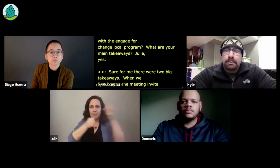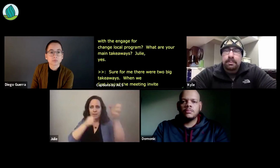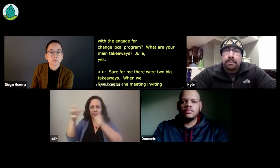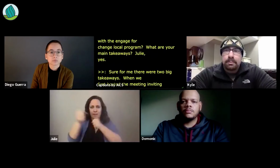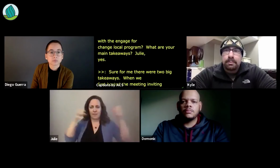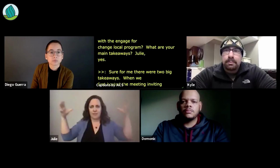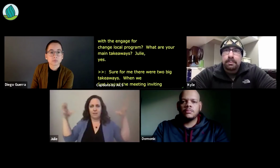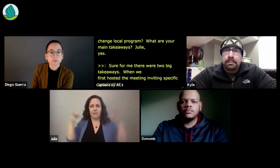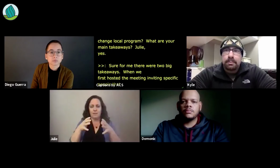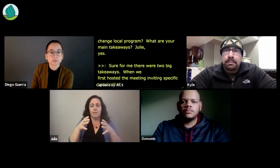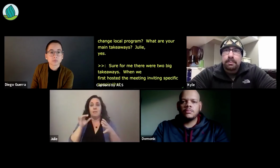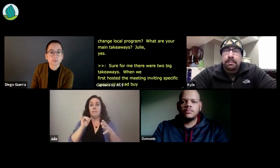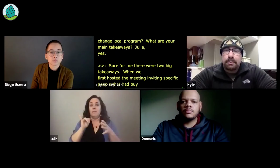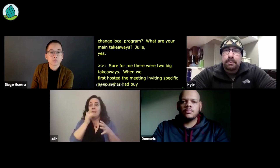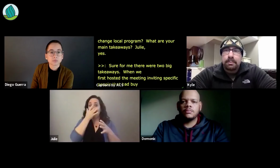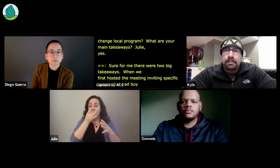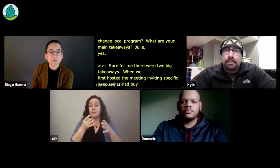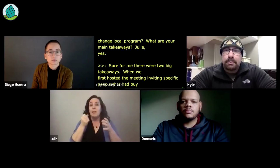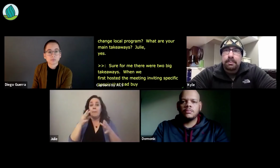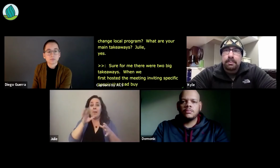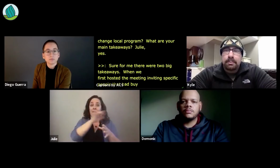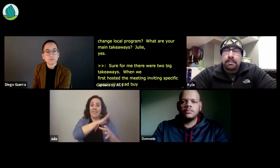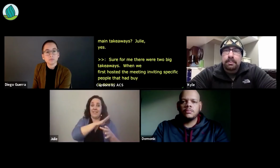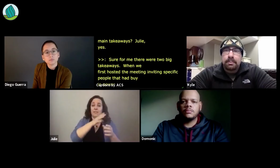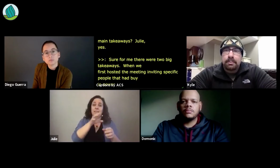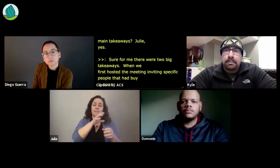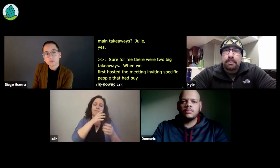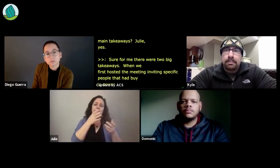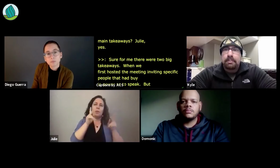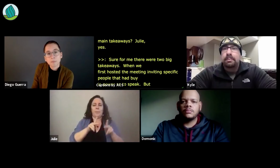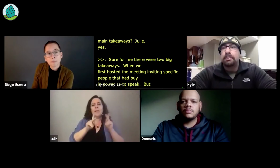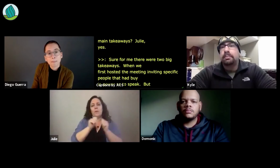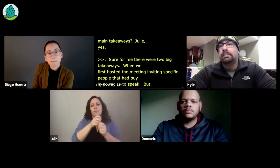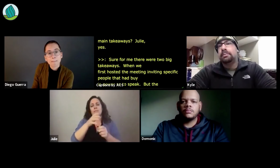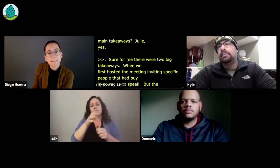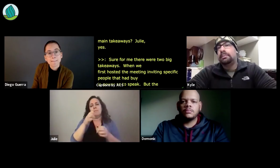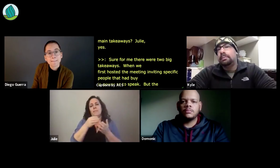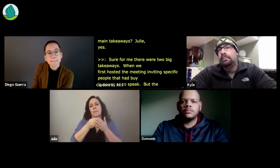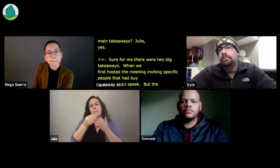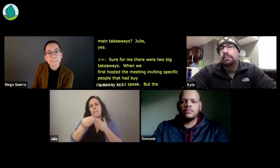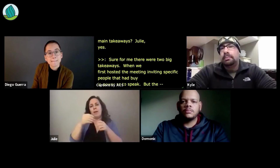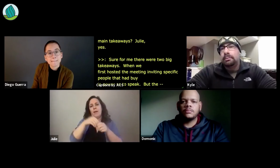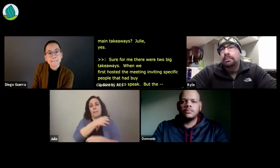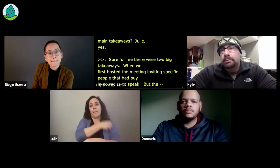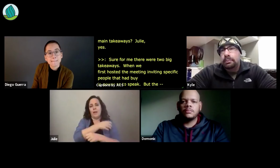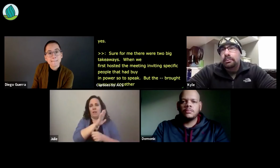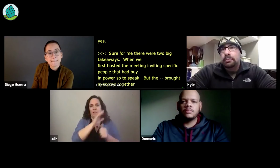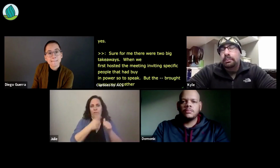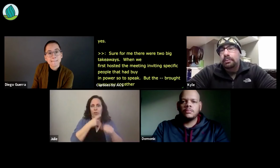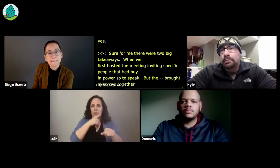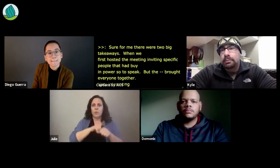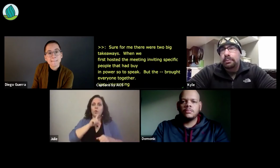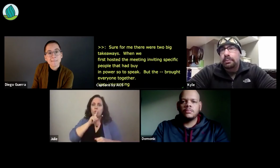we also brought them in, brought everyone together. It was very interesting because the people with the as we say the buy in power was their first time.